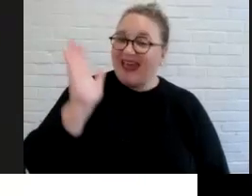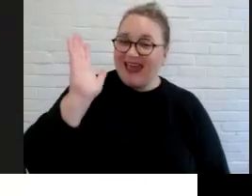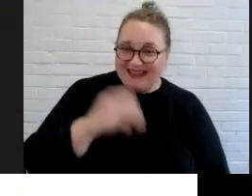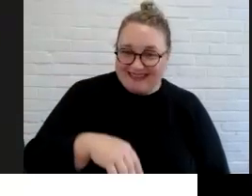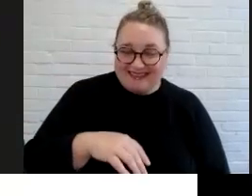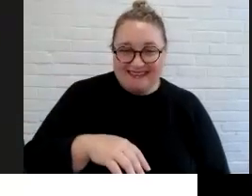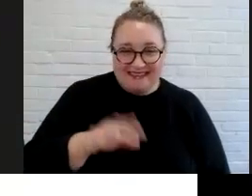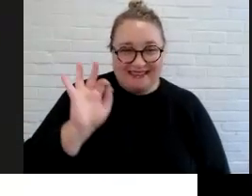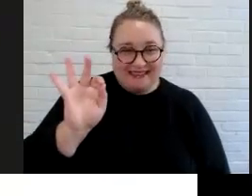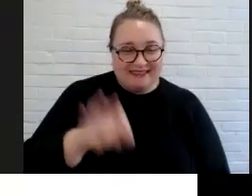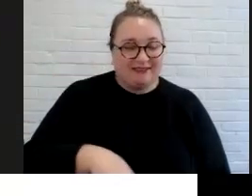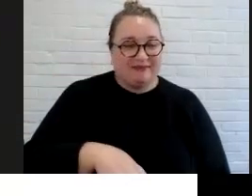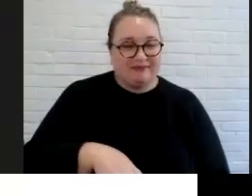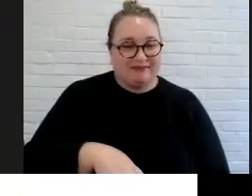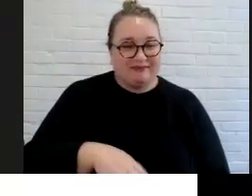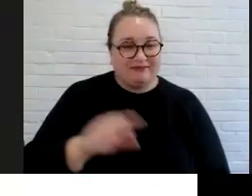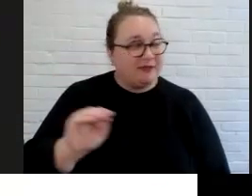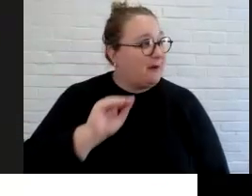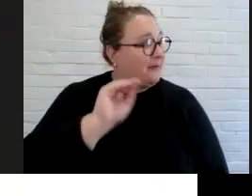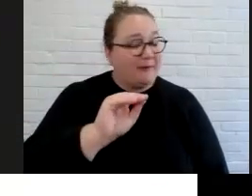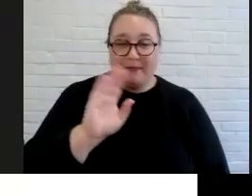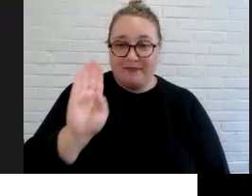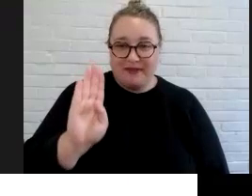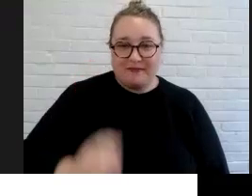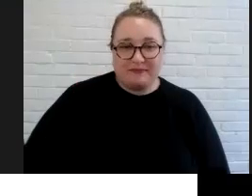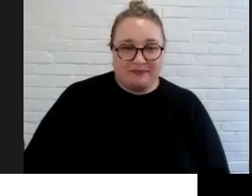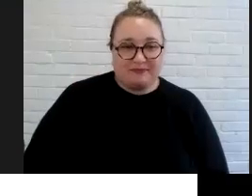Okay, good. Okay. Okay. So how about on Tuesday.